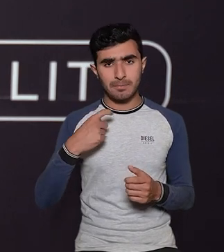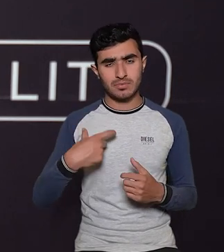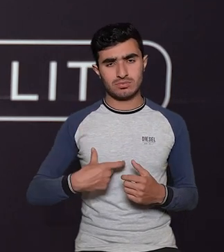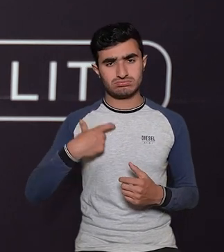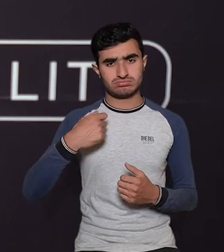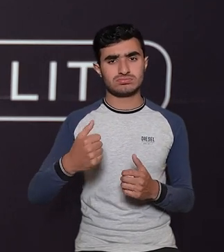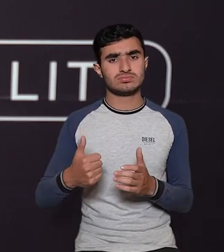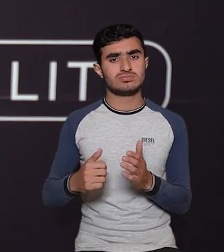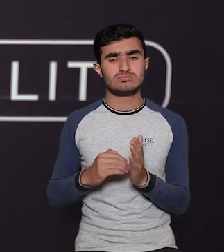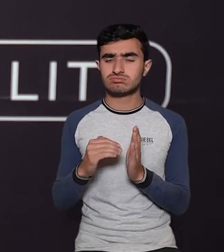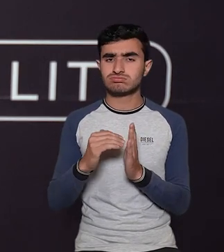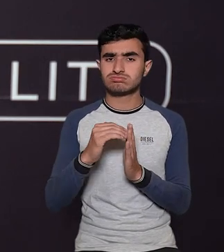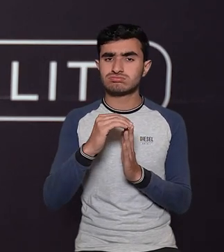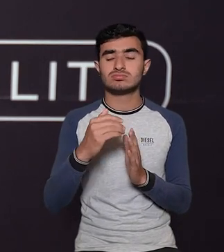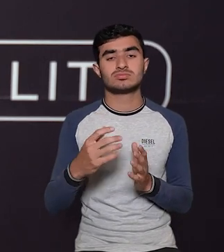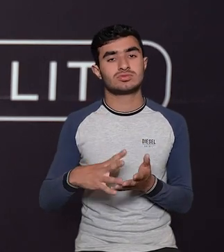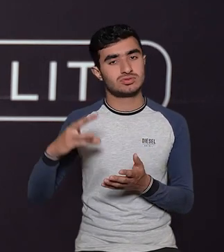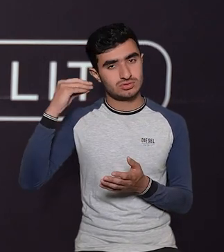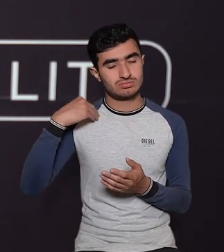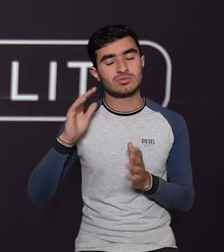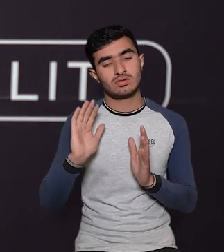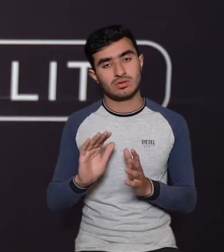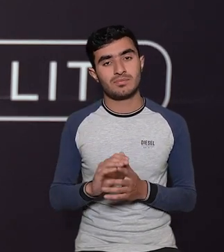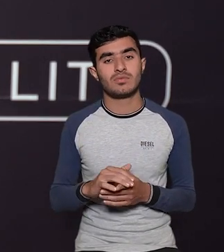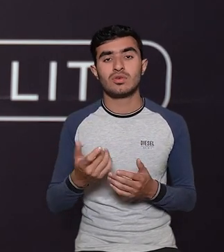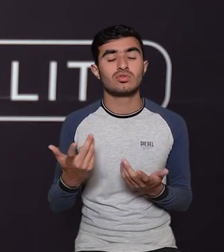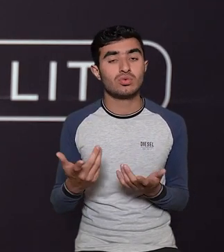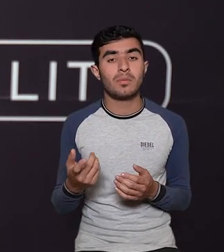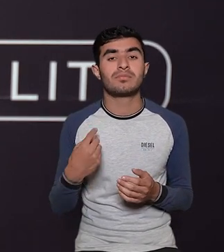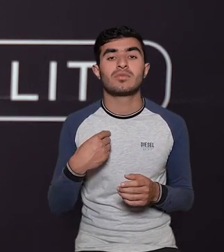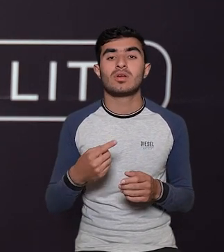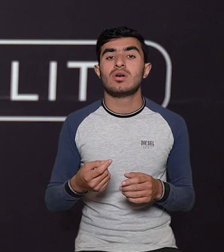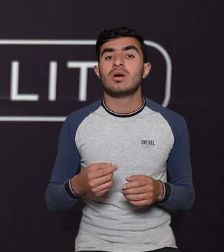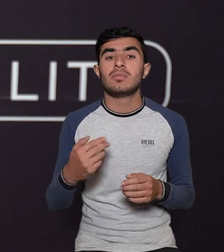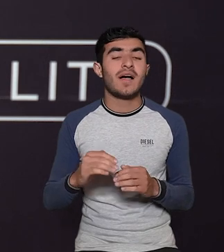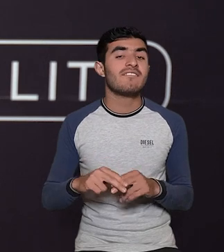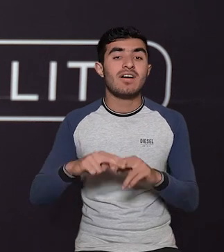Because in the last year, I was the captain in Athletics, I had a whole team under me